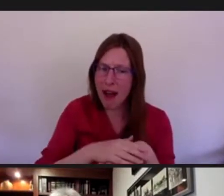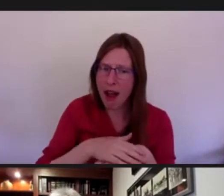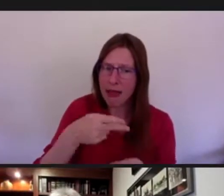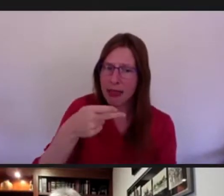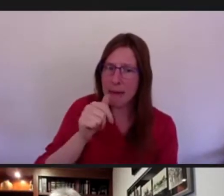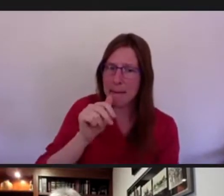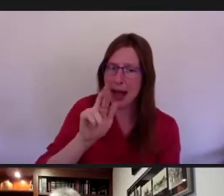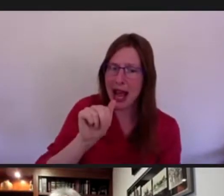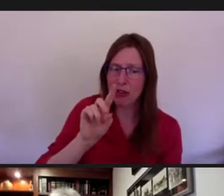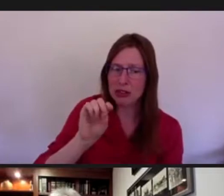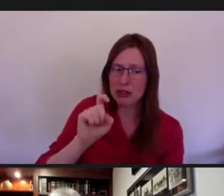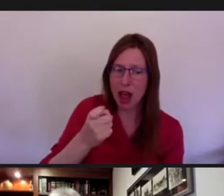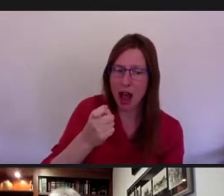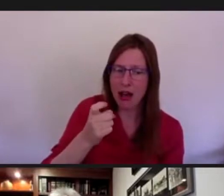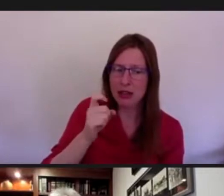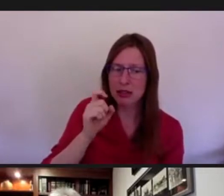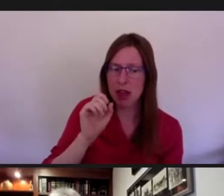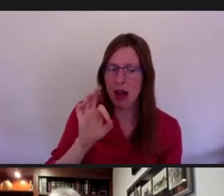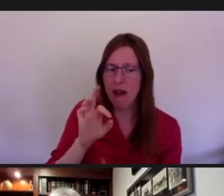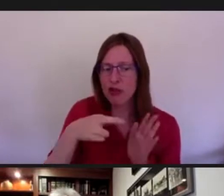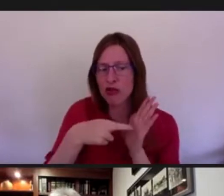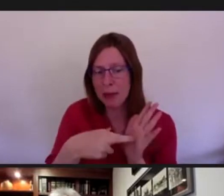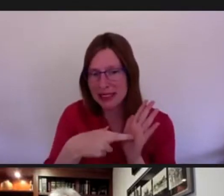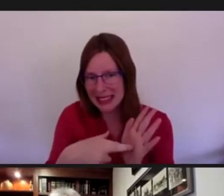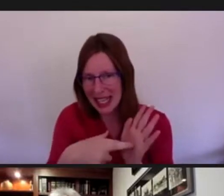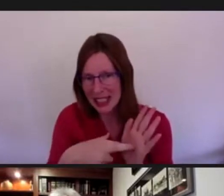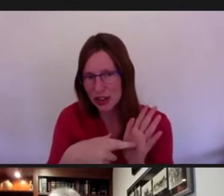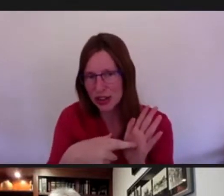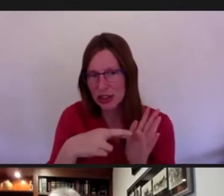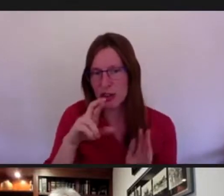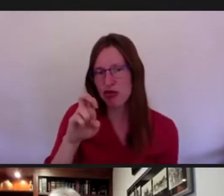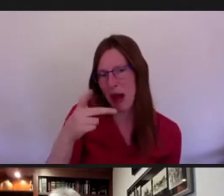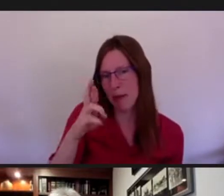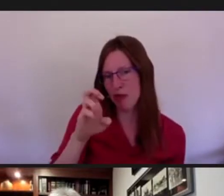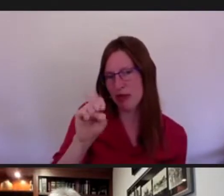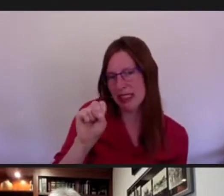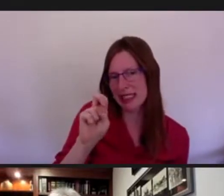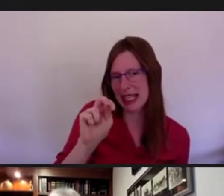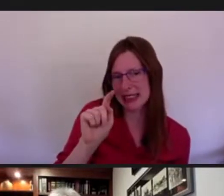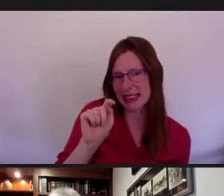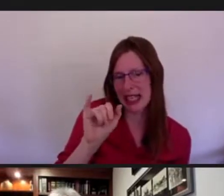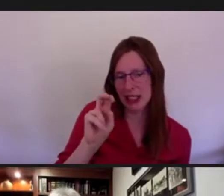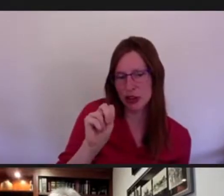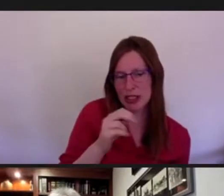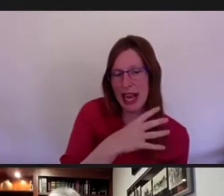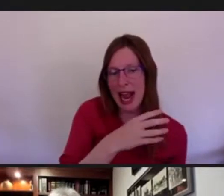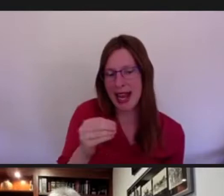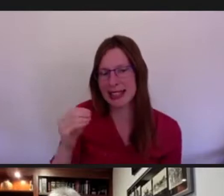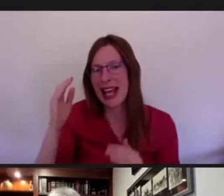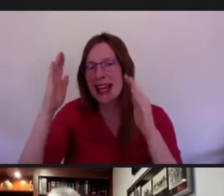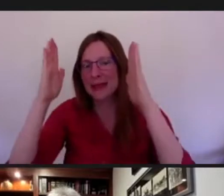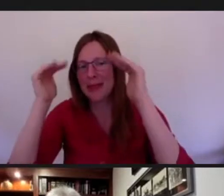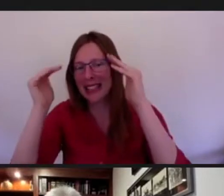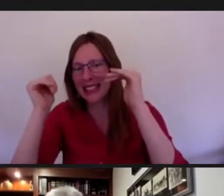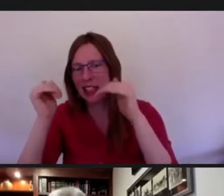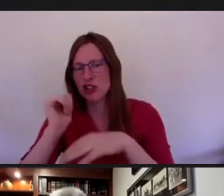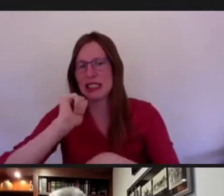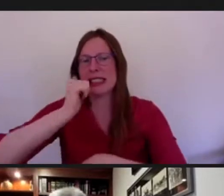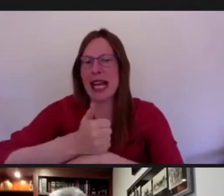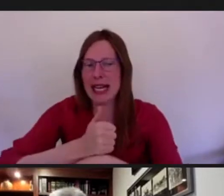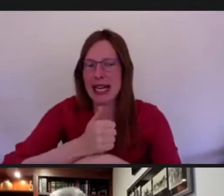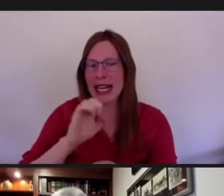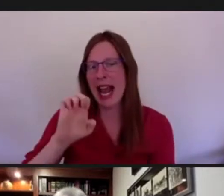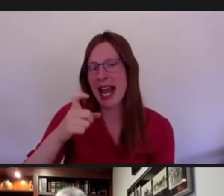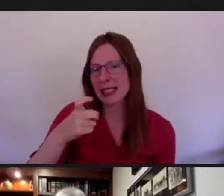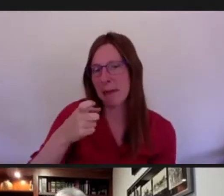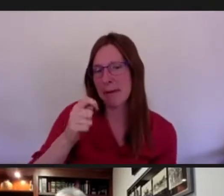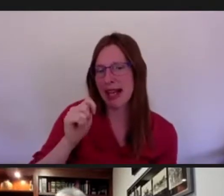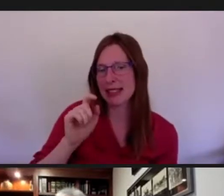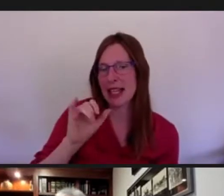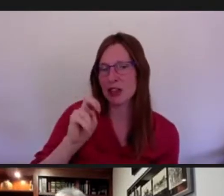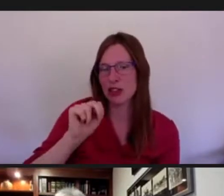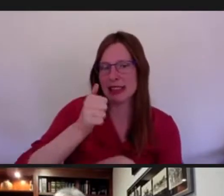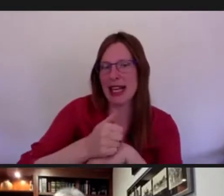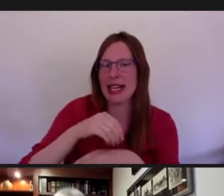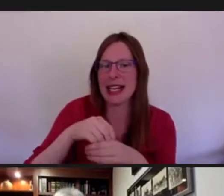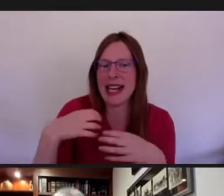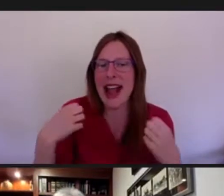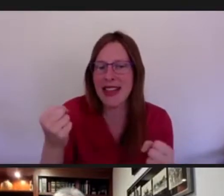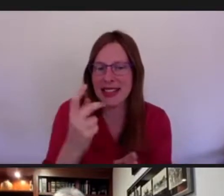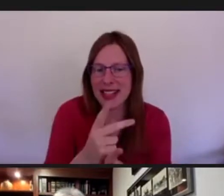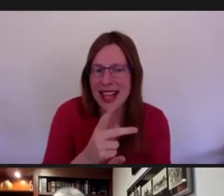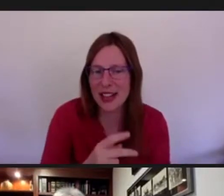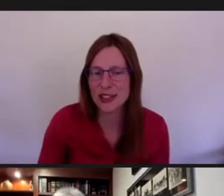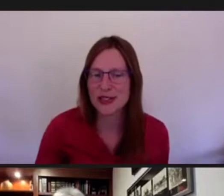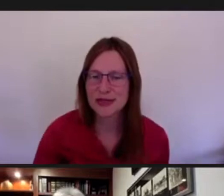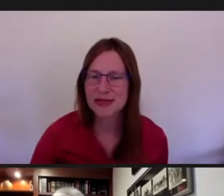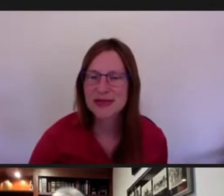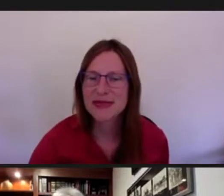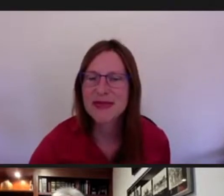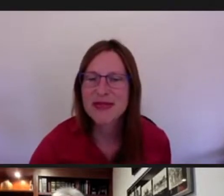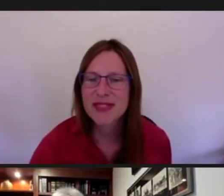Can you comment on the paradox of representation and expectation setting in the healthcare